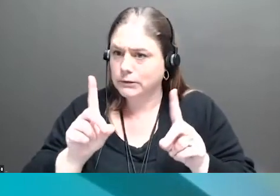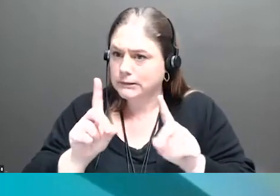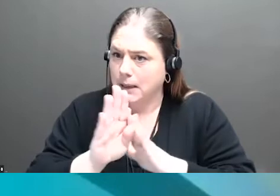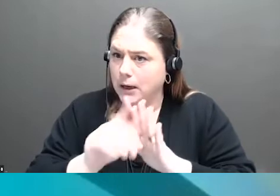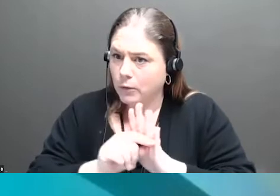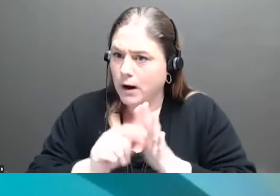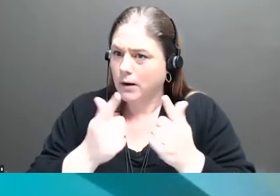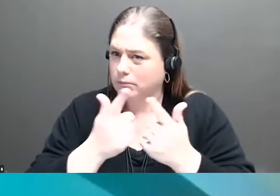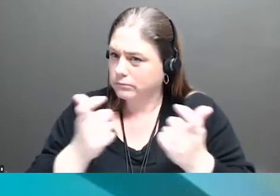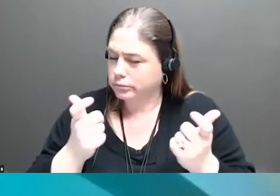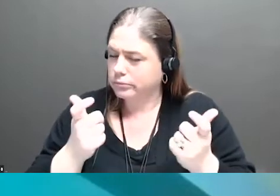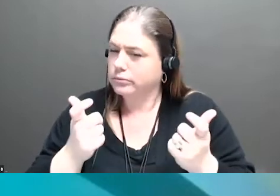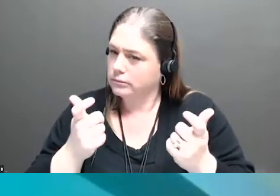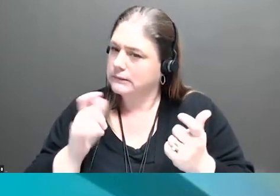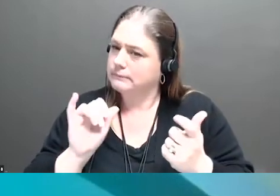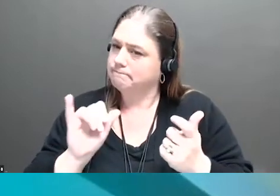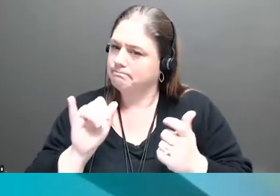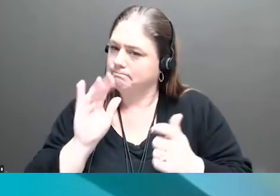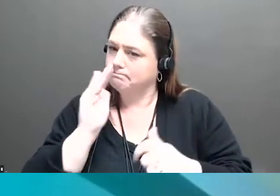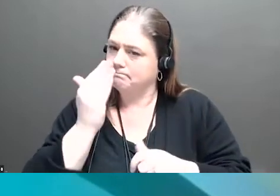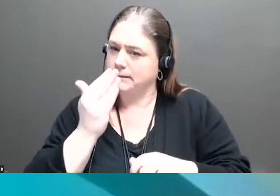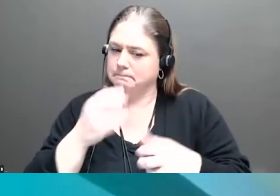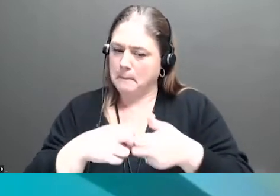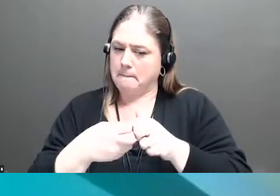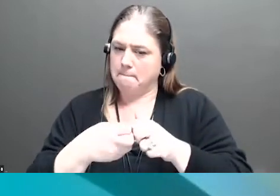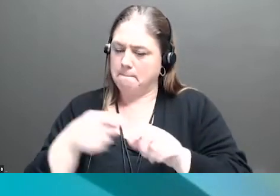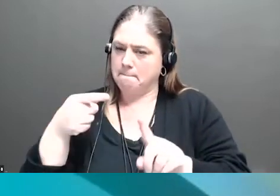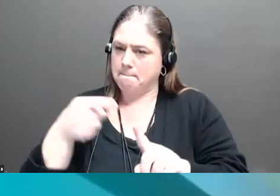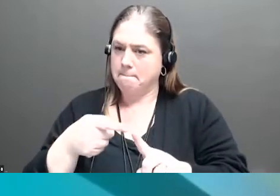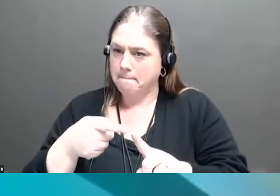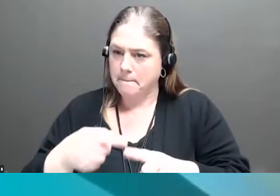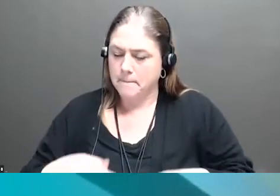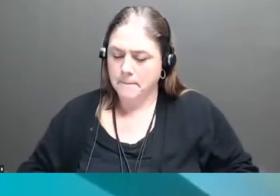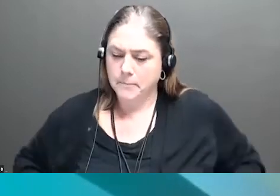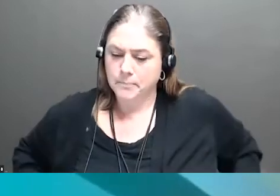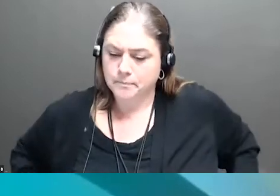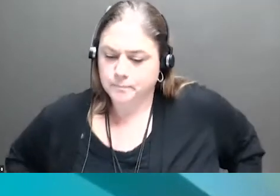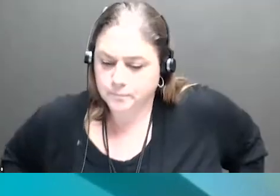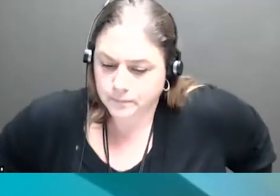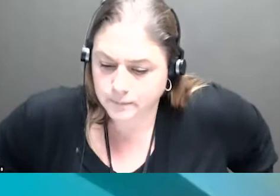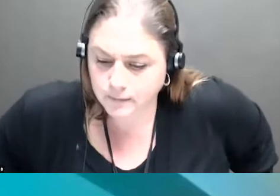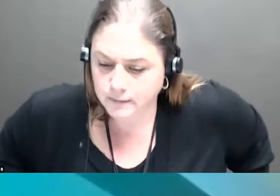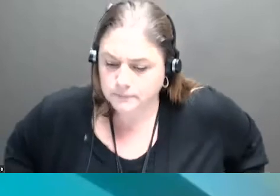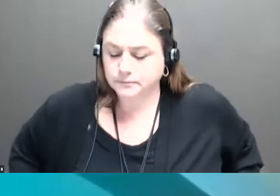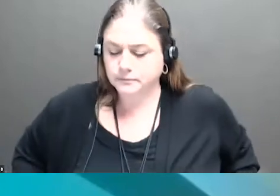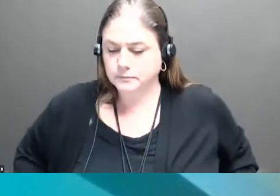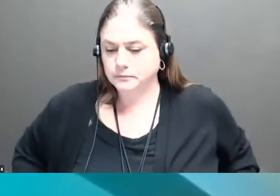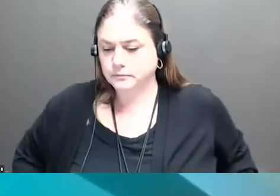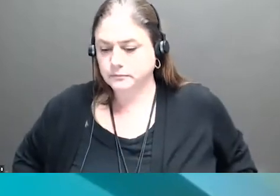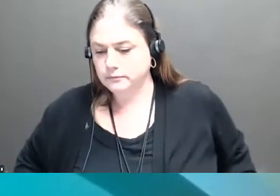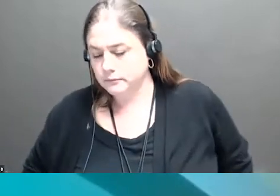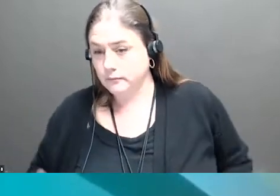So, of course we would like them to not, the employment service providers not to reflect the